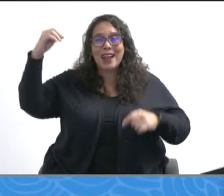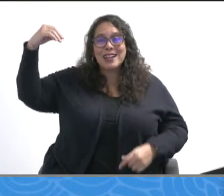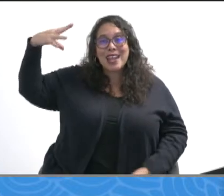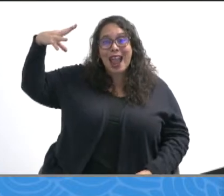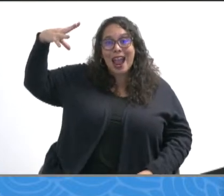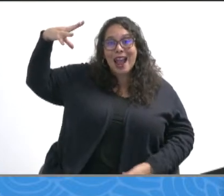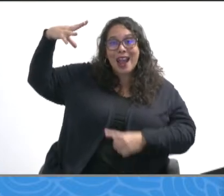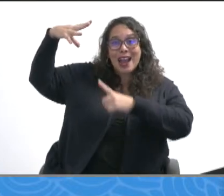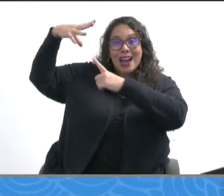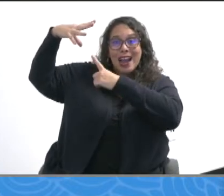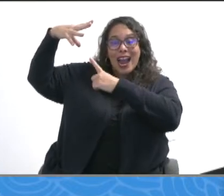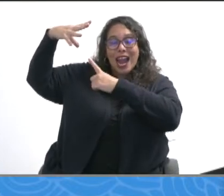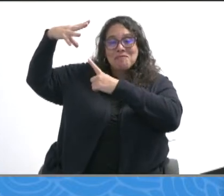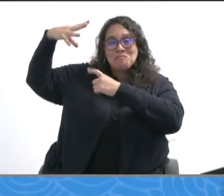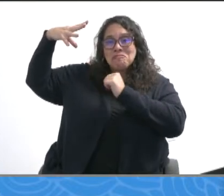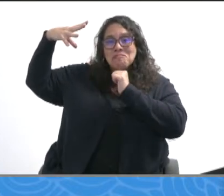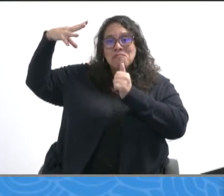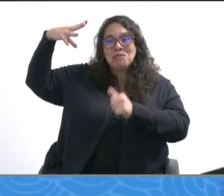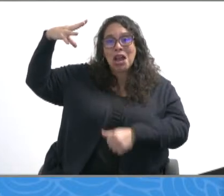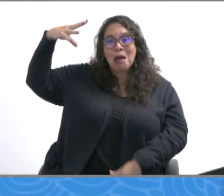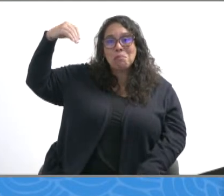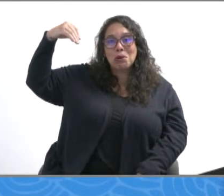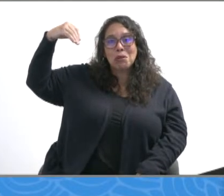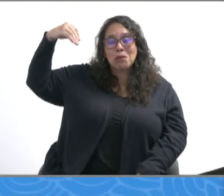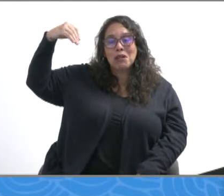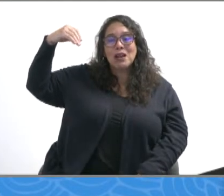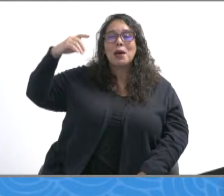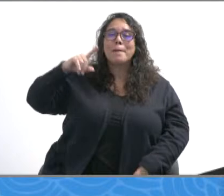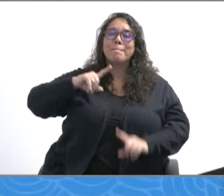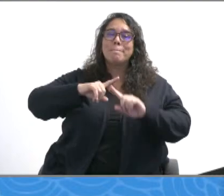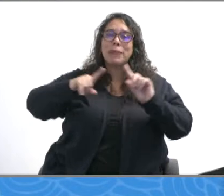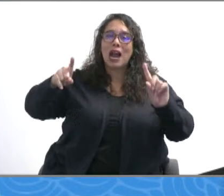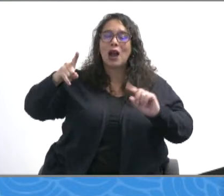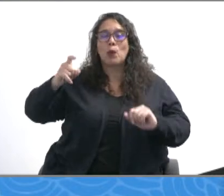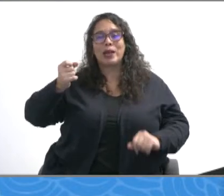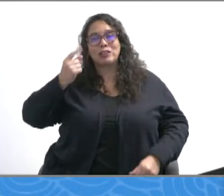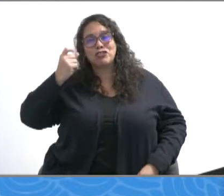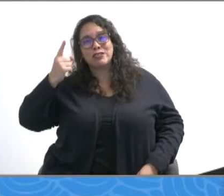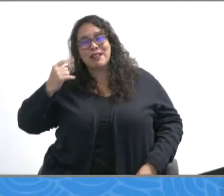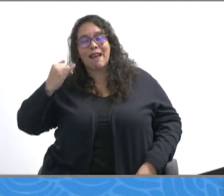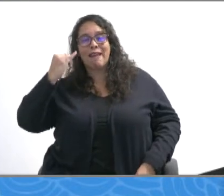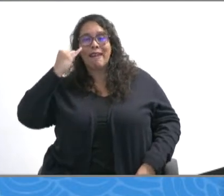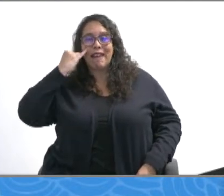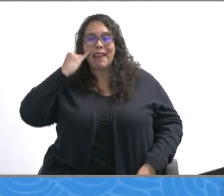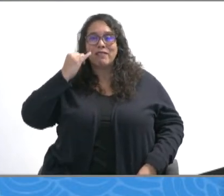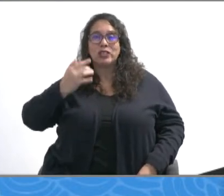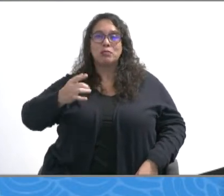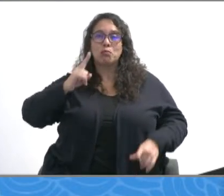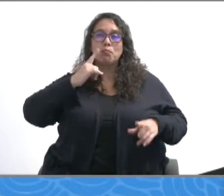But again, we know that it can cause connectivity issues, and so you can consider turning your camera off